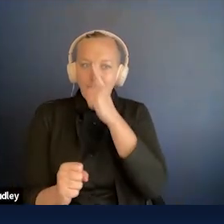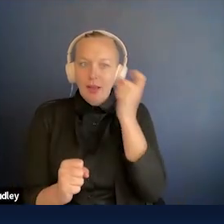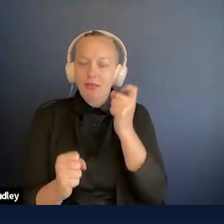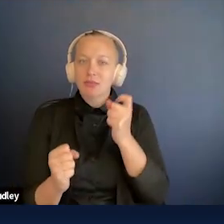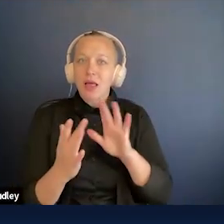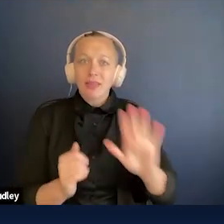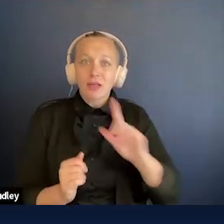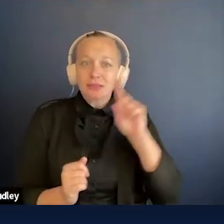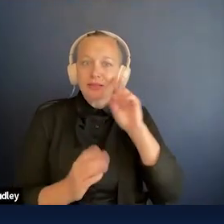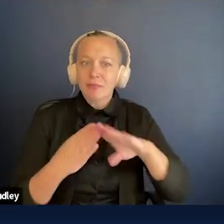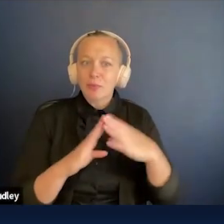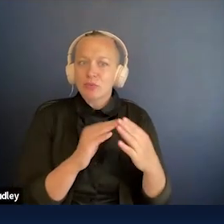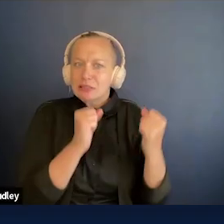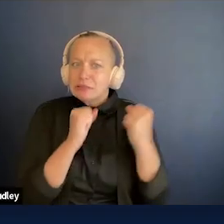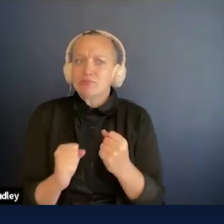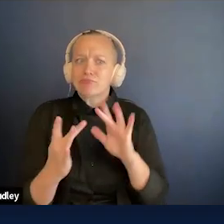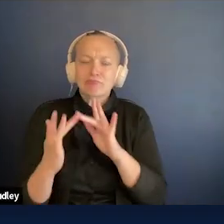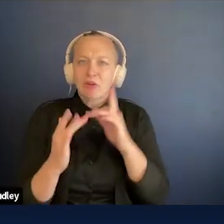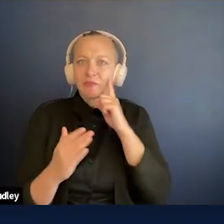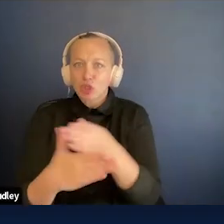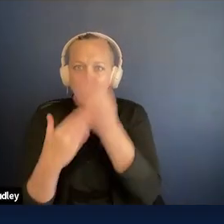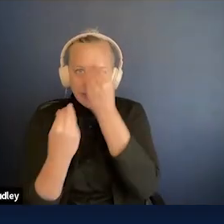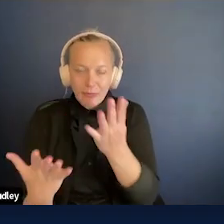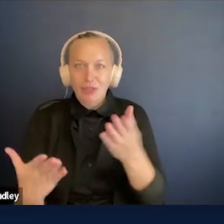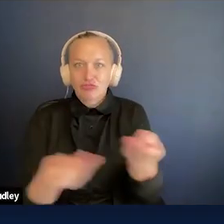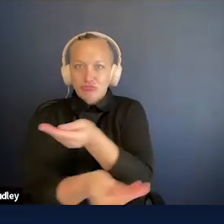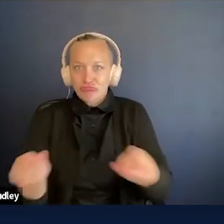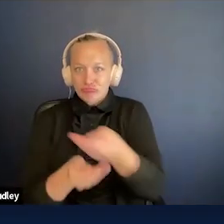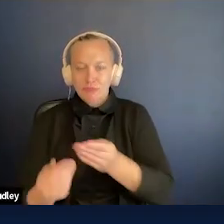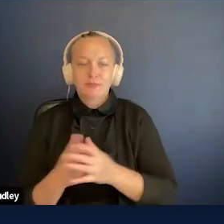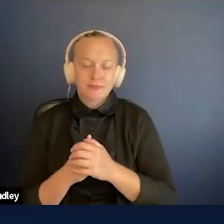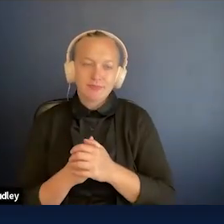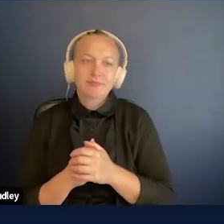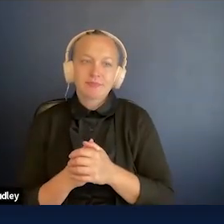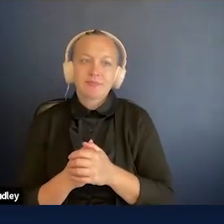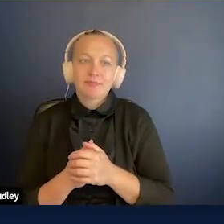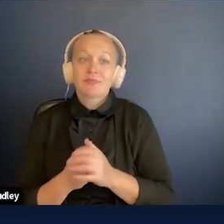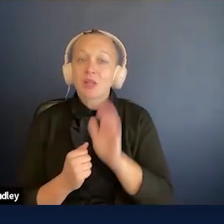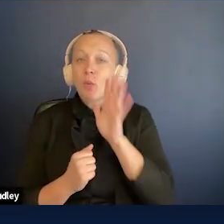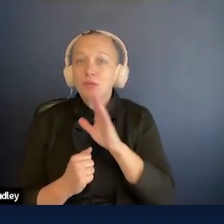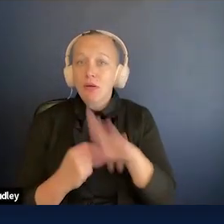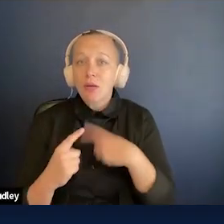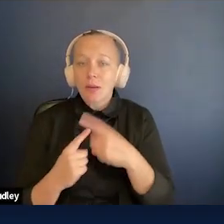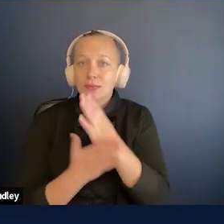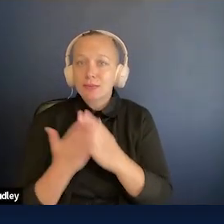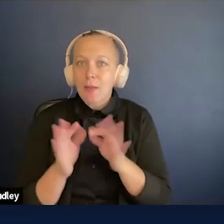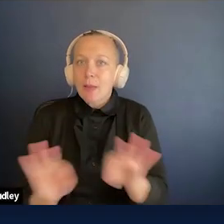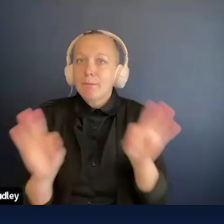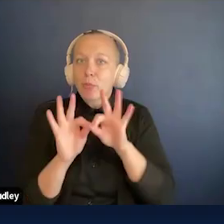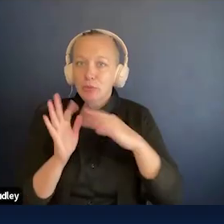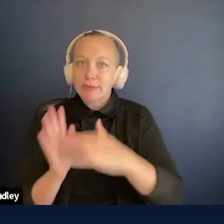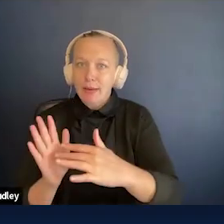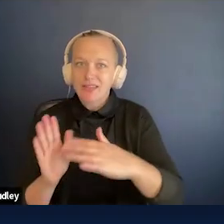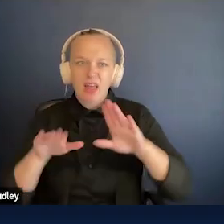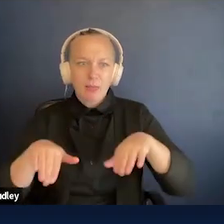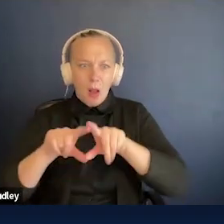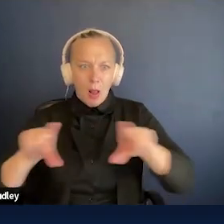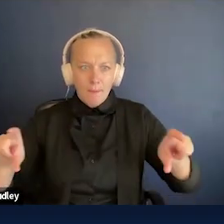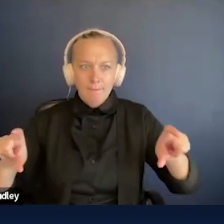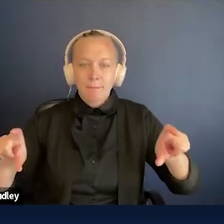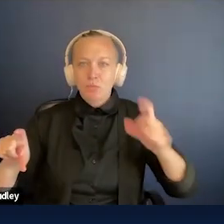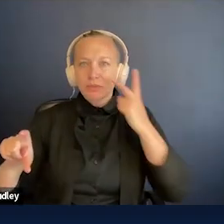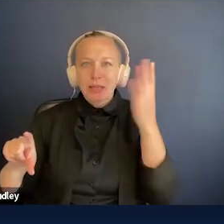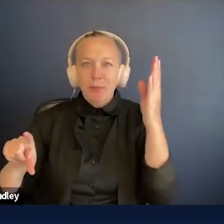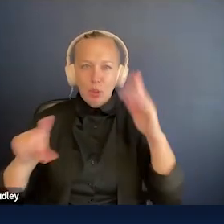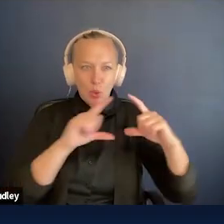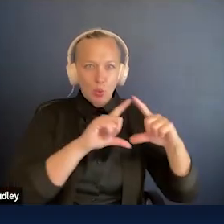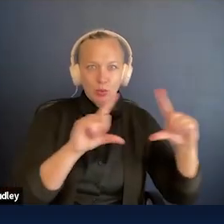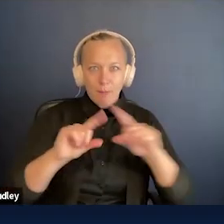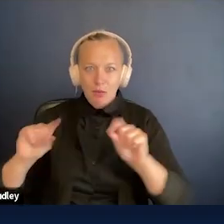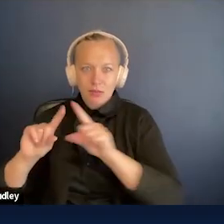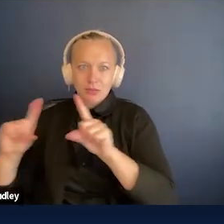And signing deaf pregnant women. And I will be talking about some case studies, as you can see on the bottom, and… And how we decided to kind of group them, and there are some columns that…